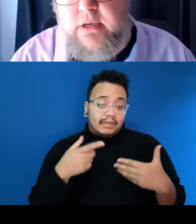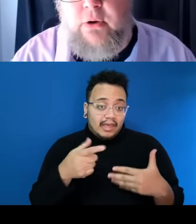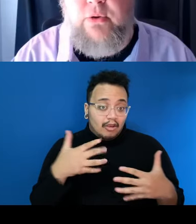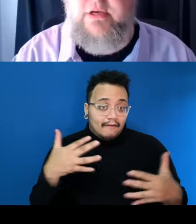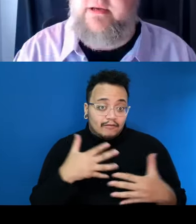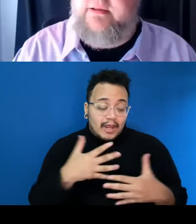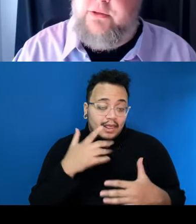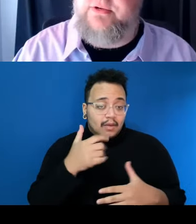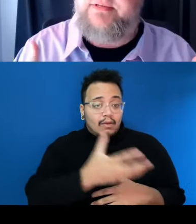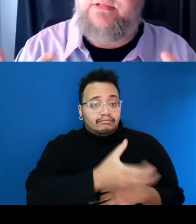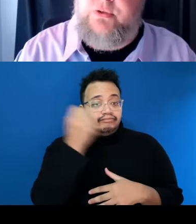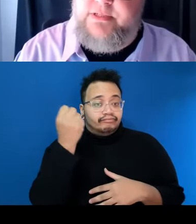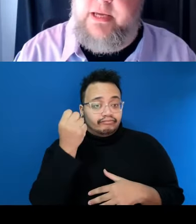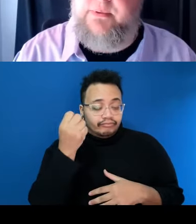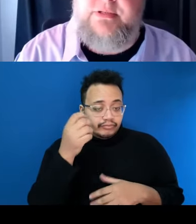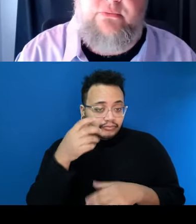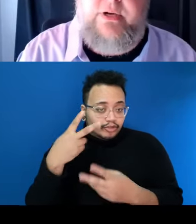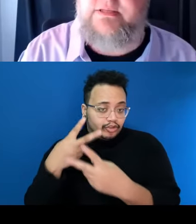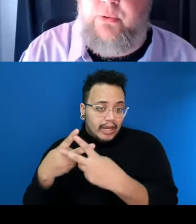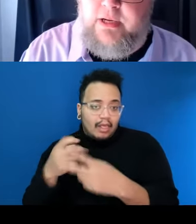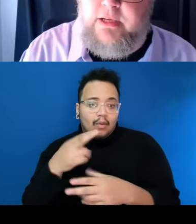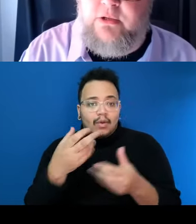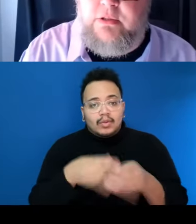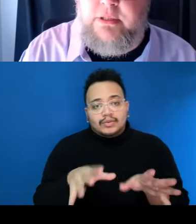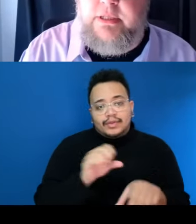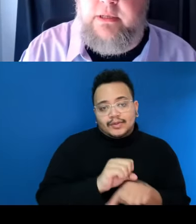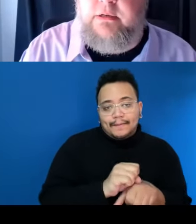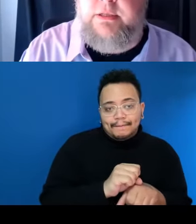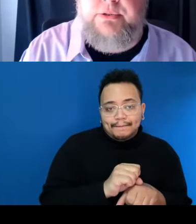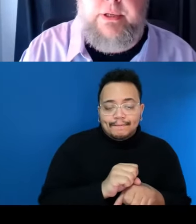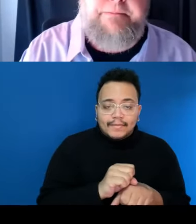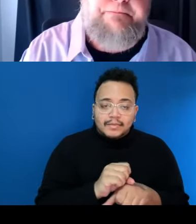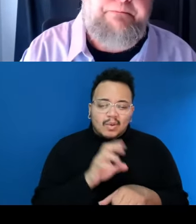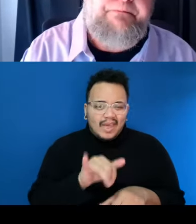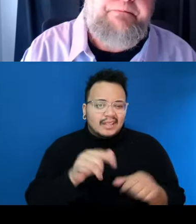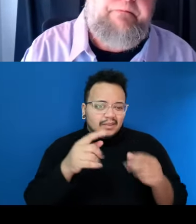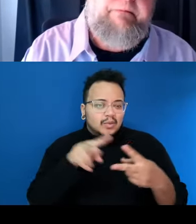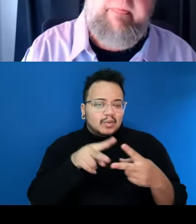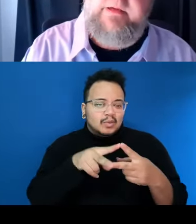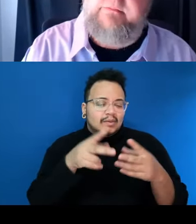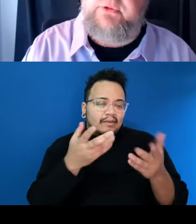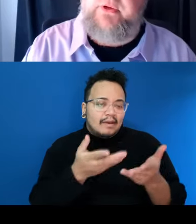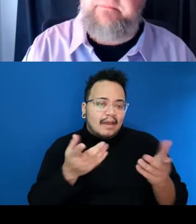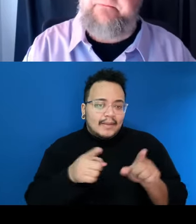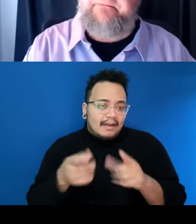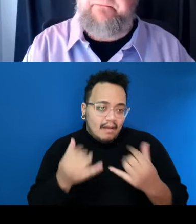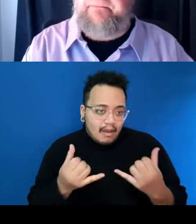So, those are just two examples of what's going on currently in our country. Loree.